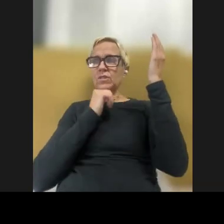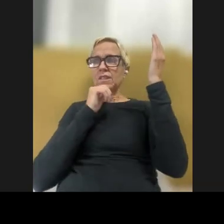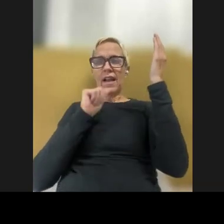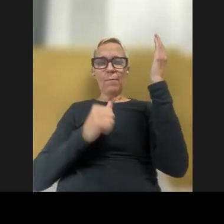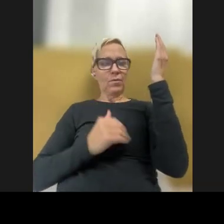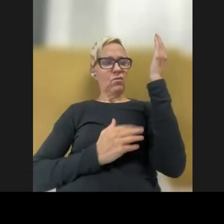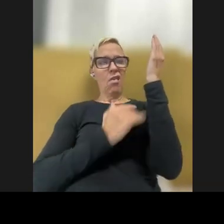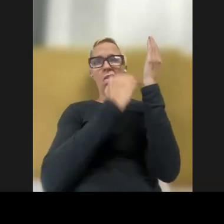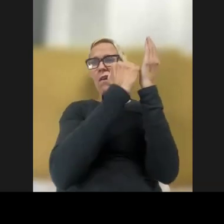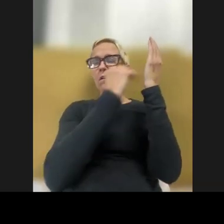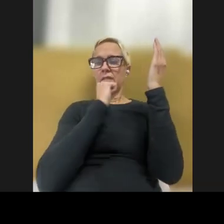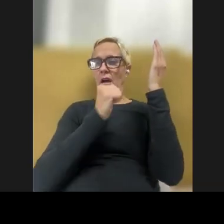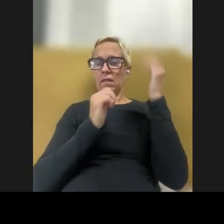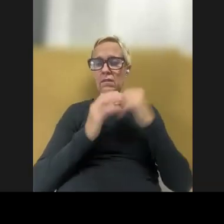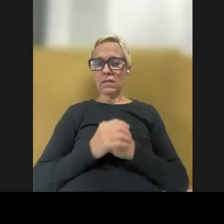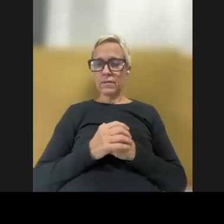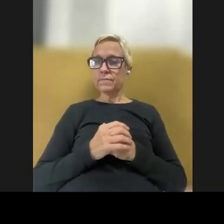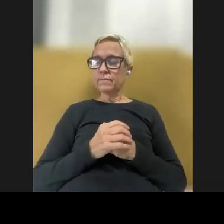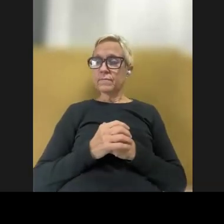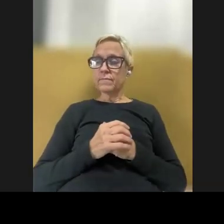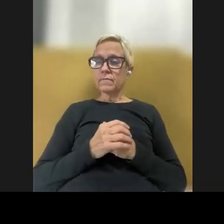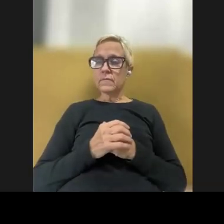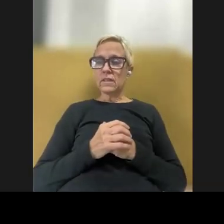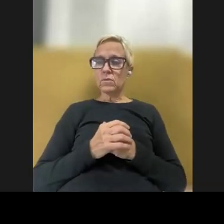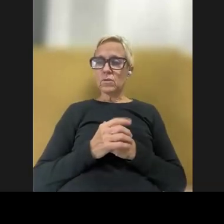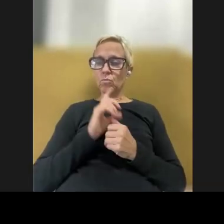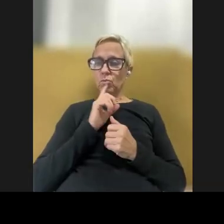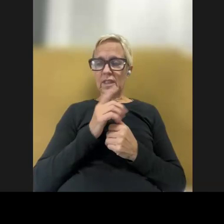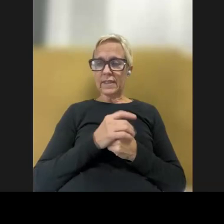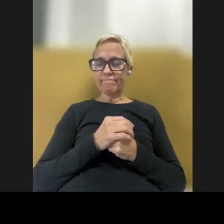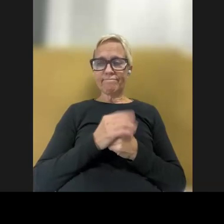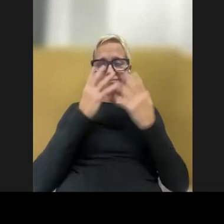That kind of also caused a dilemma allowing the numbers to shrink the number of people receiving services. There's a lot of factors that happen.